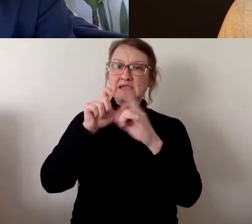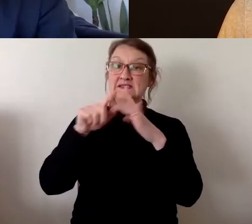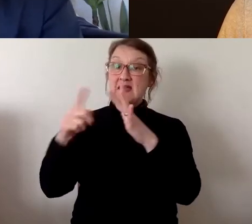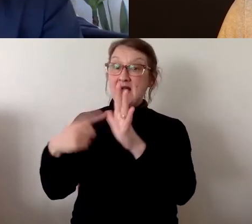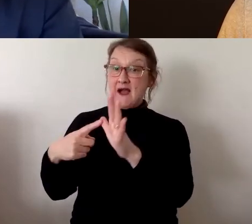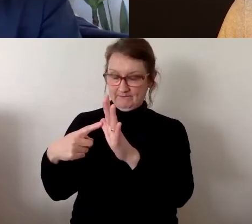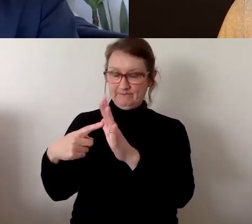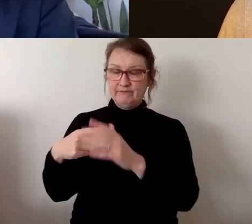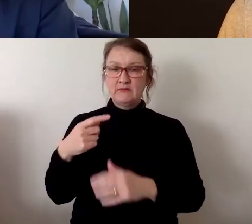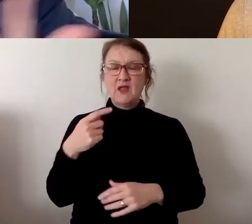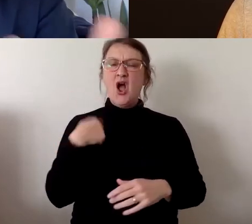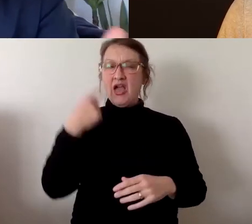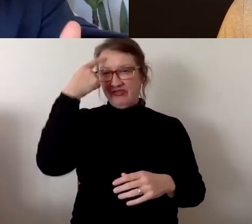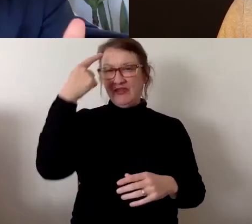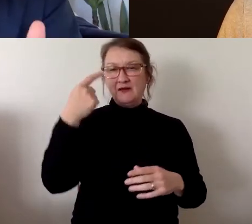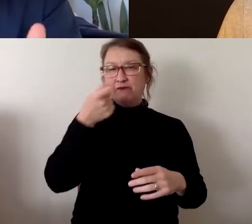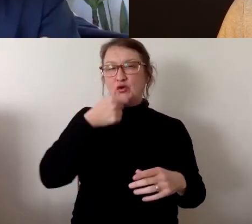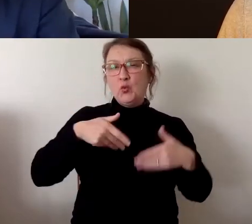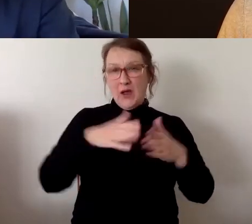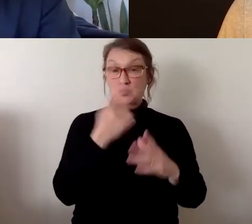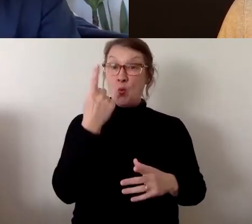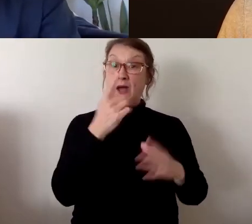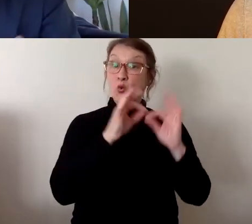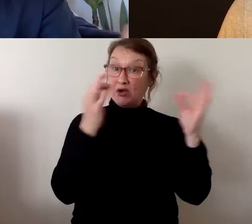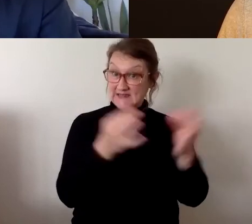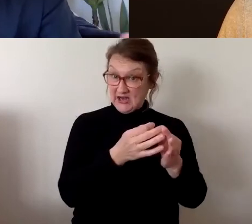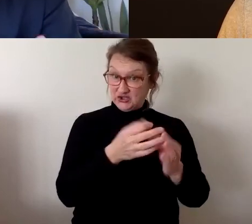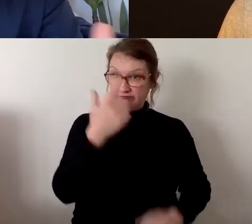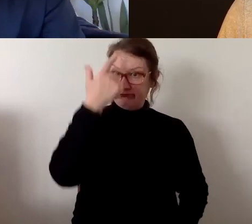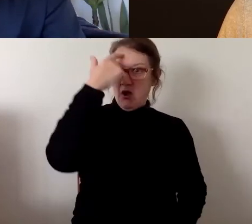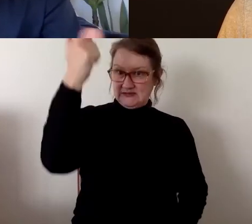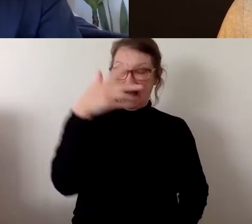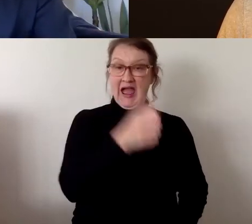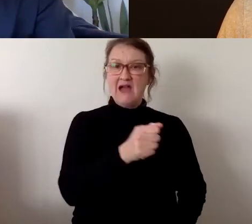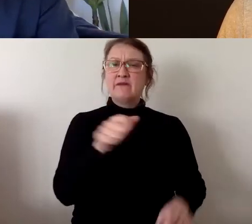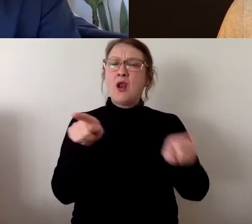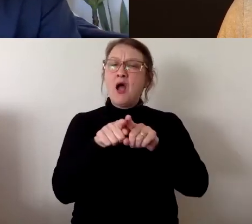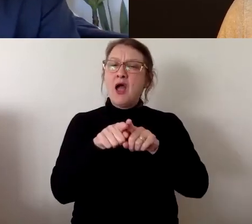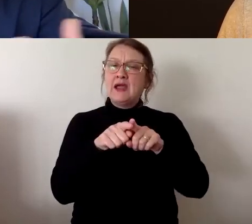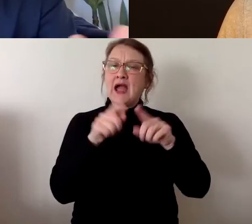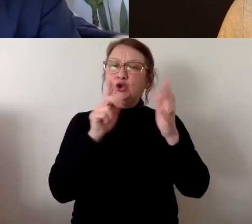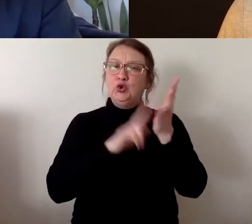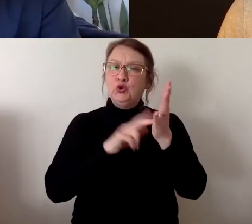One organisation that I just worked with came up with a nutritional guidebook designed to help people who had